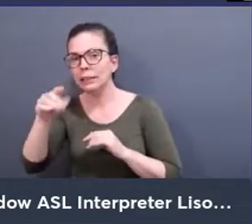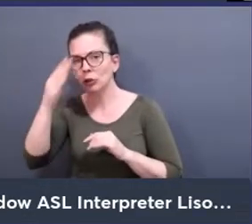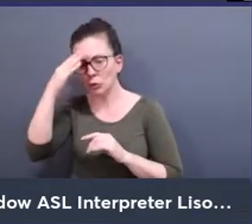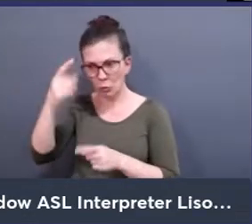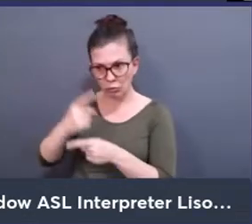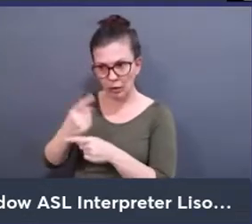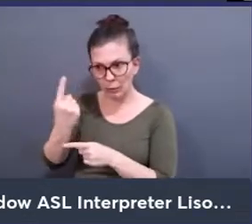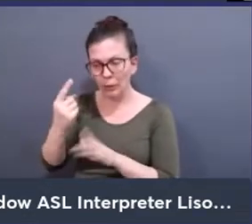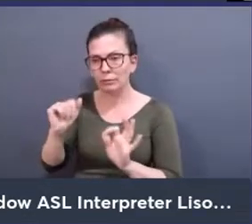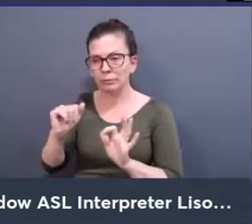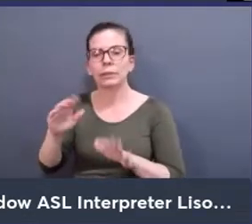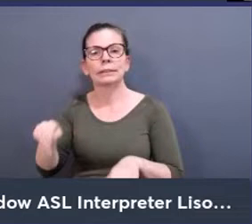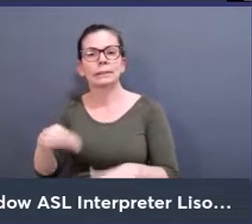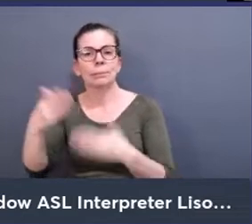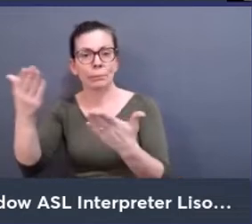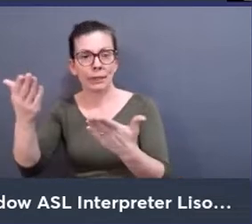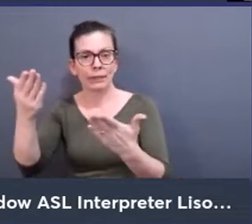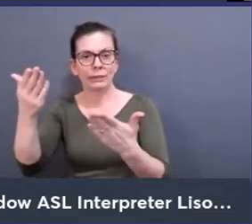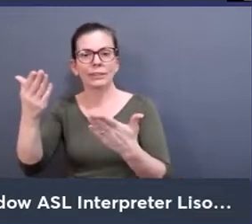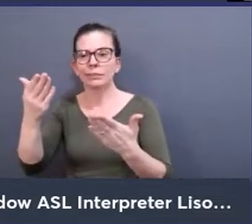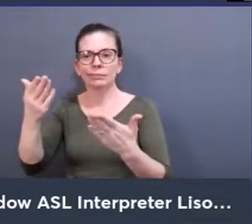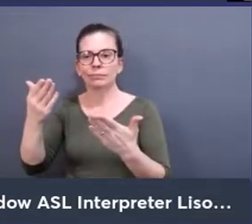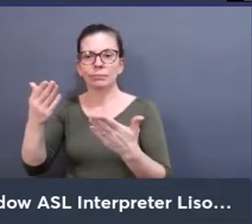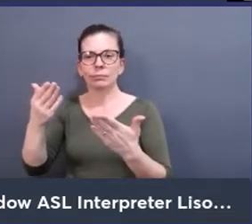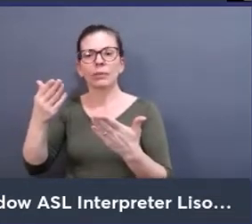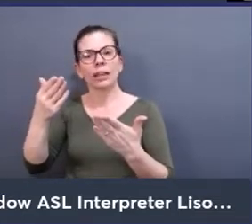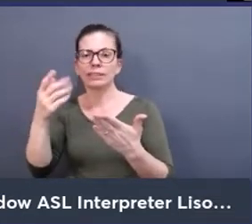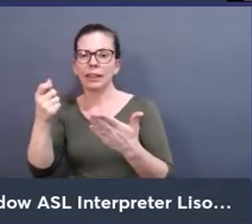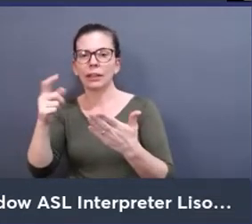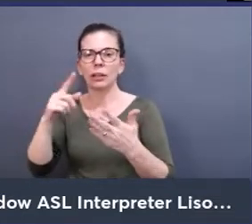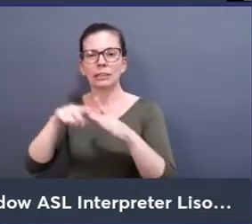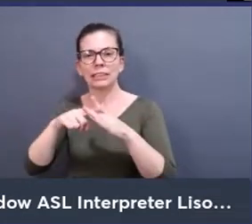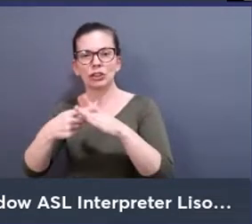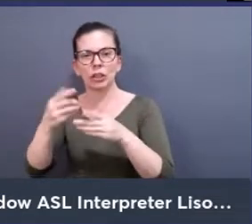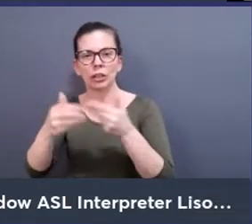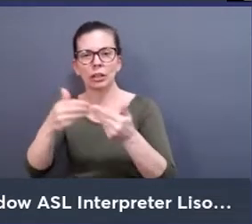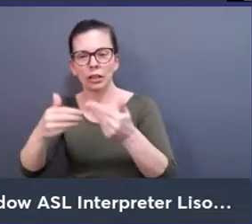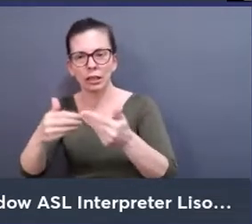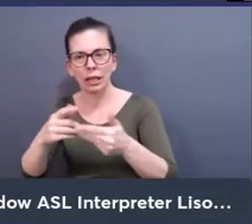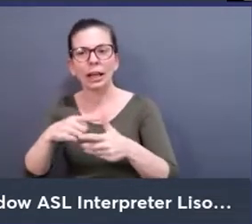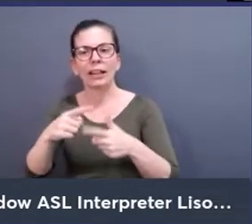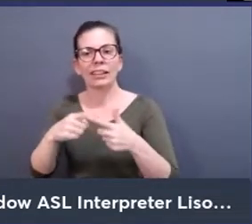You submit that, it does a little bit of initialization, and then you are pretty much ready to go.